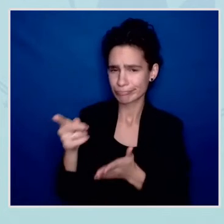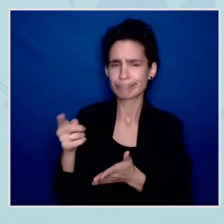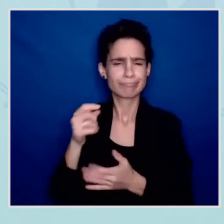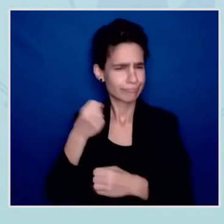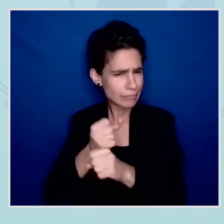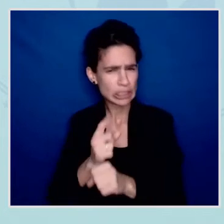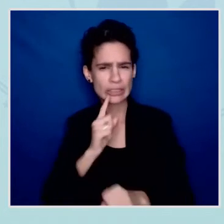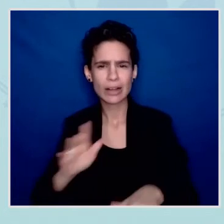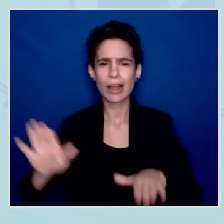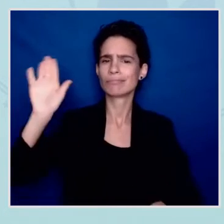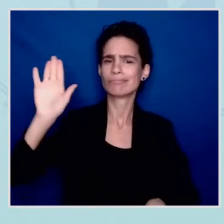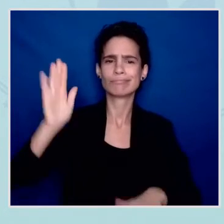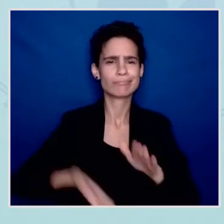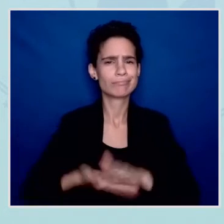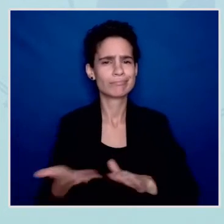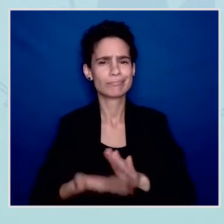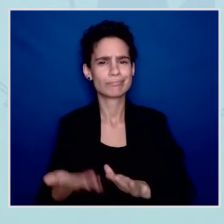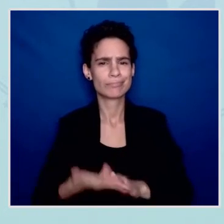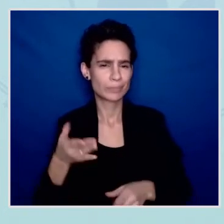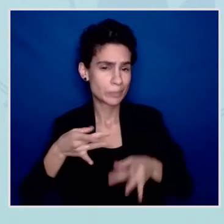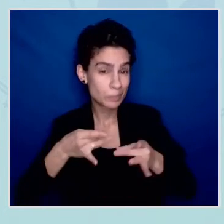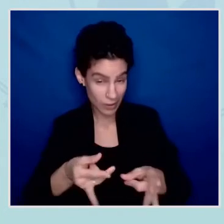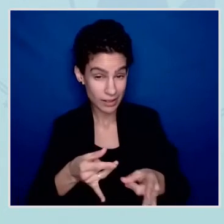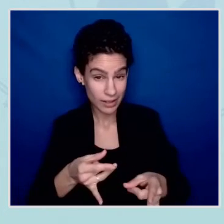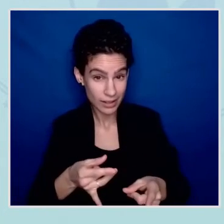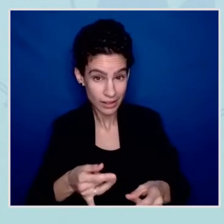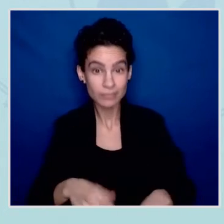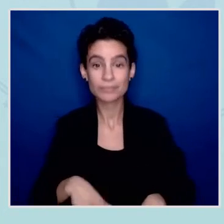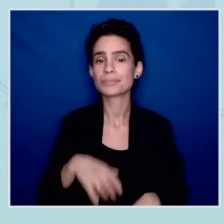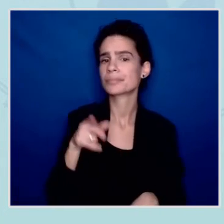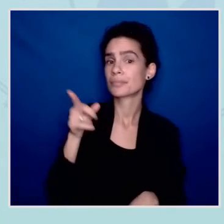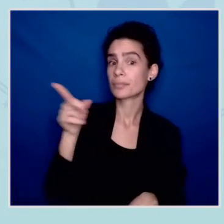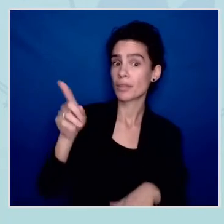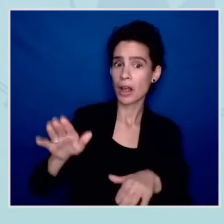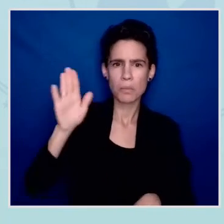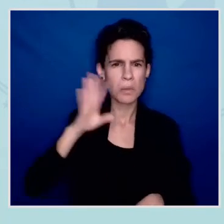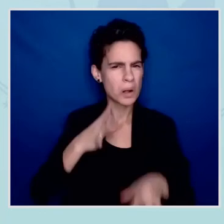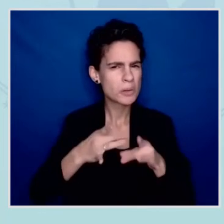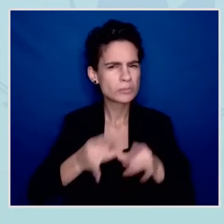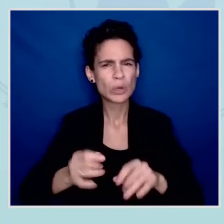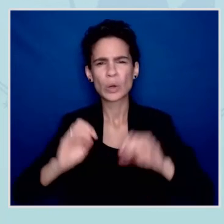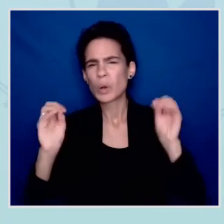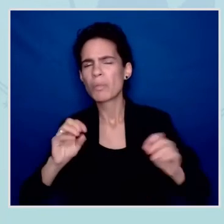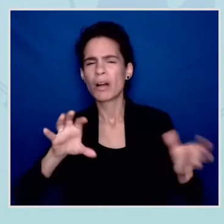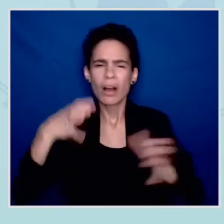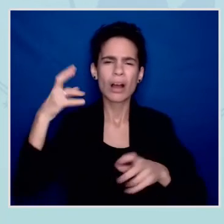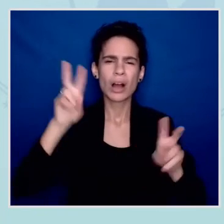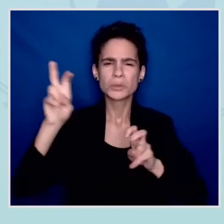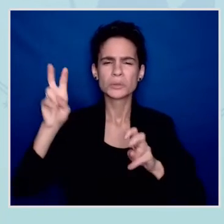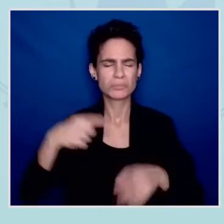THE SECRET SERVICE. I HAVE GREAT CONFIDENCE IN THE SECRET SERVICE, I HAVE GREAT CONFIDENCE IN THEIR ABILITY TO